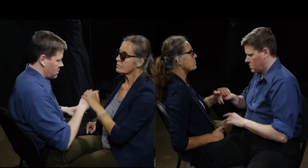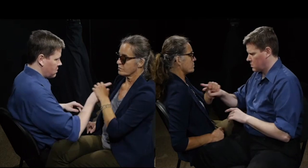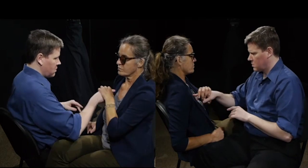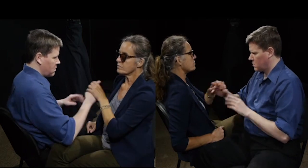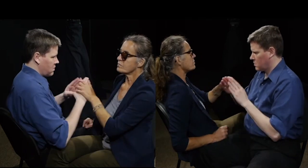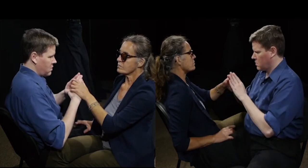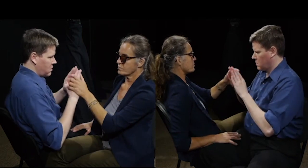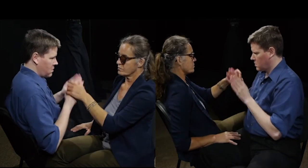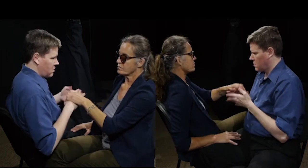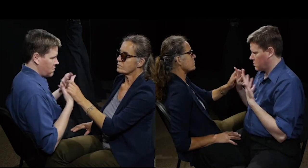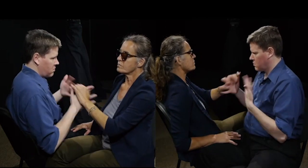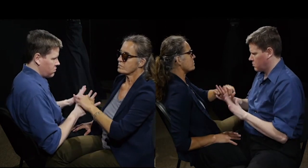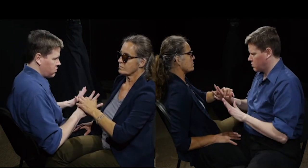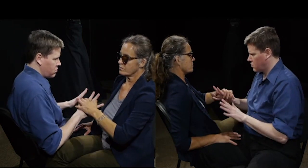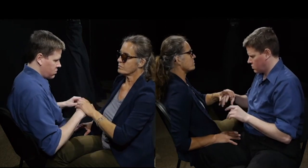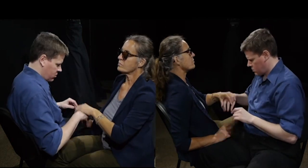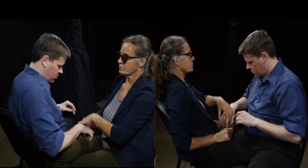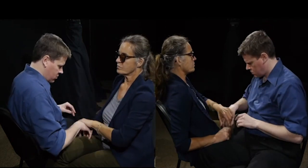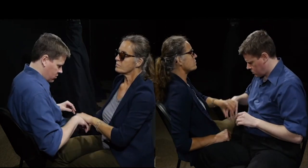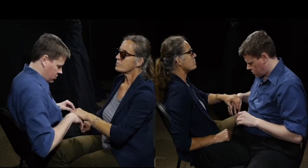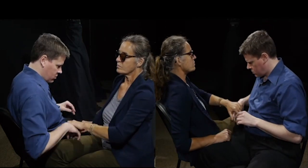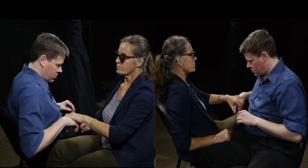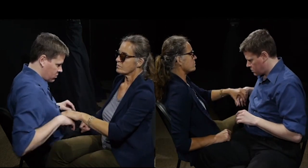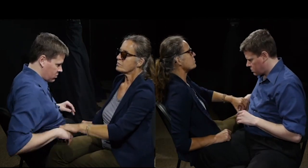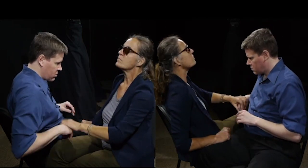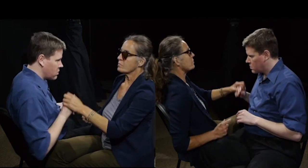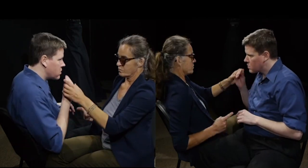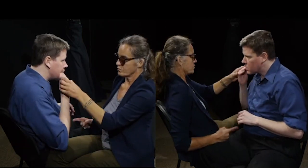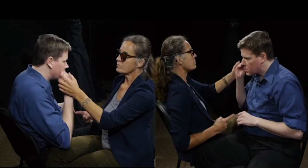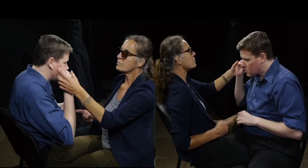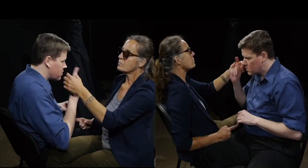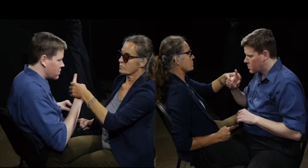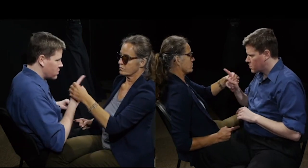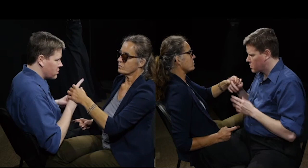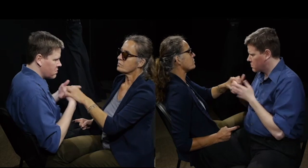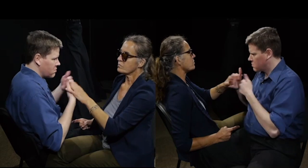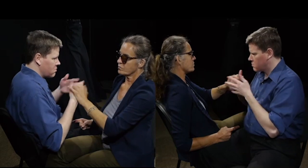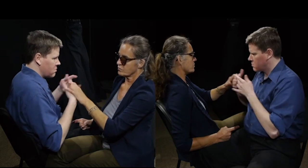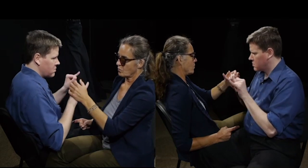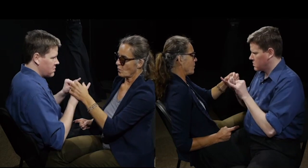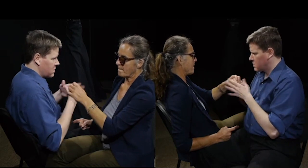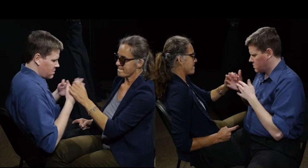So I would use this sign in simple sentences like "Your house is one house up the street from mine."